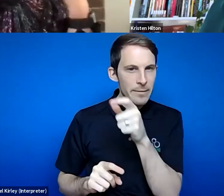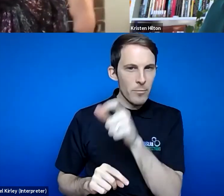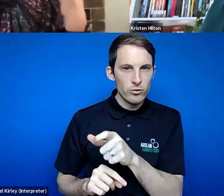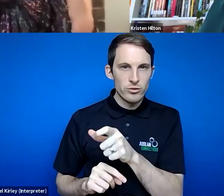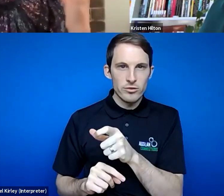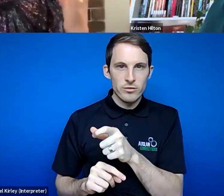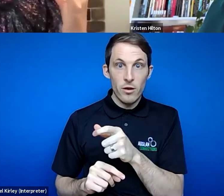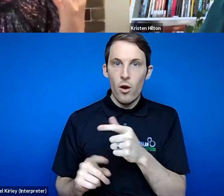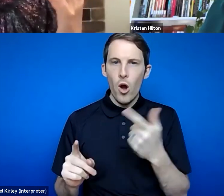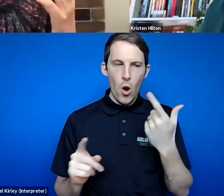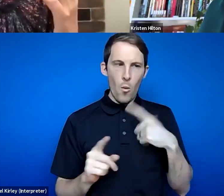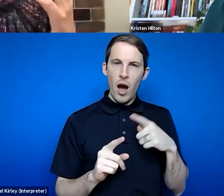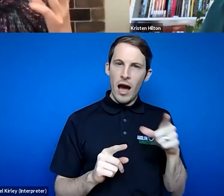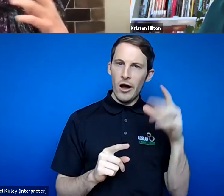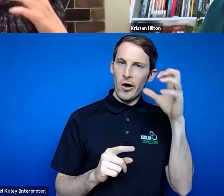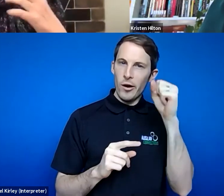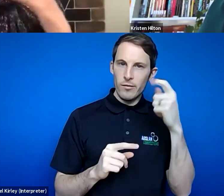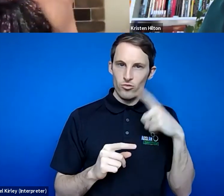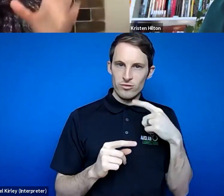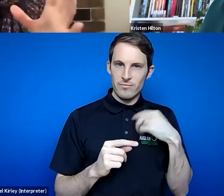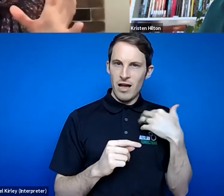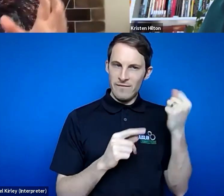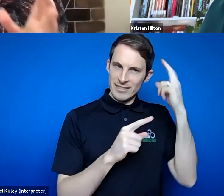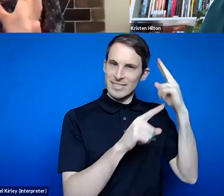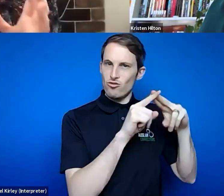against the stereotypes that you have in the back of your brain. Women are supposed to